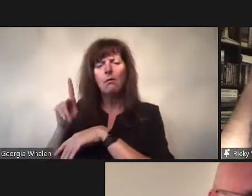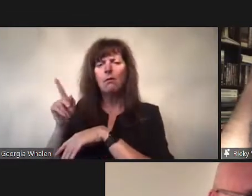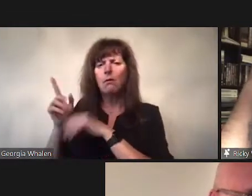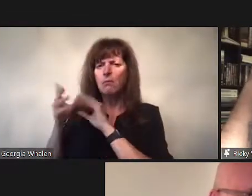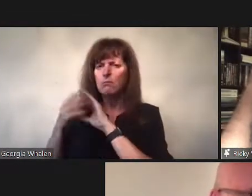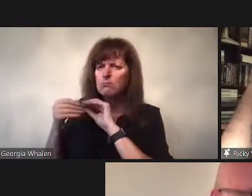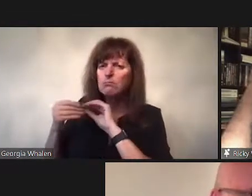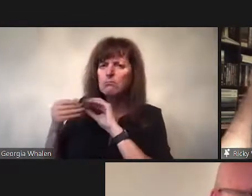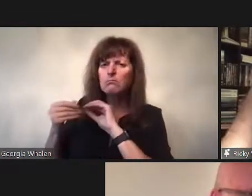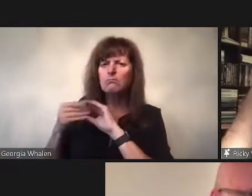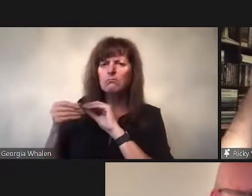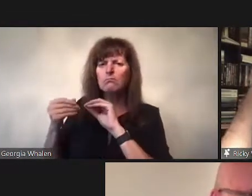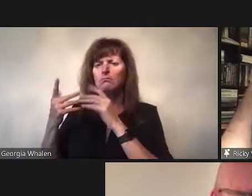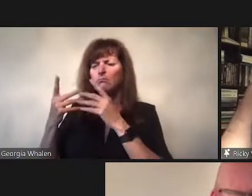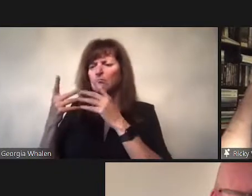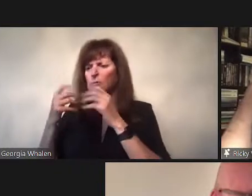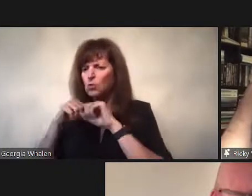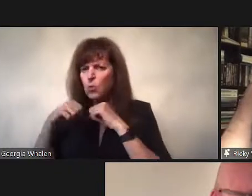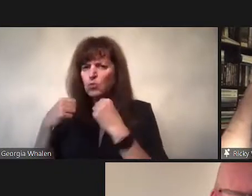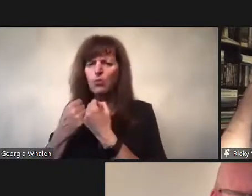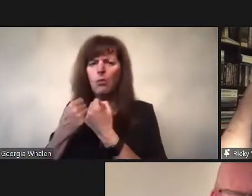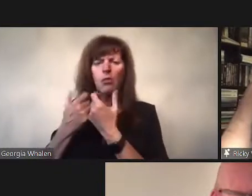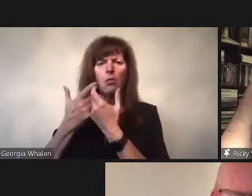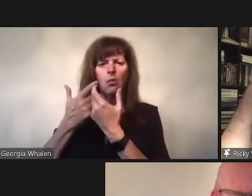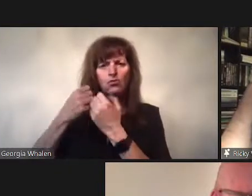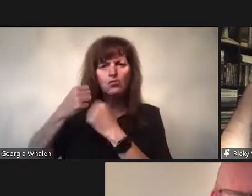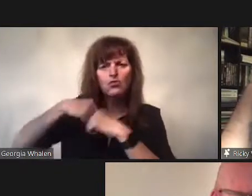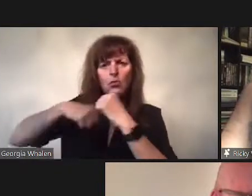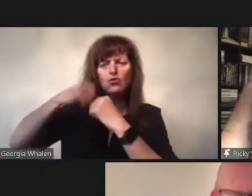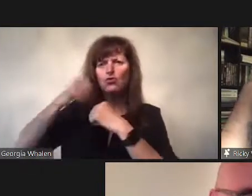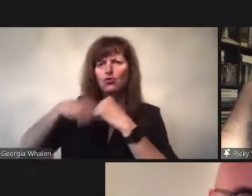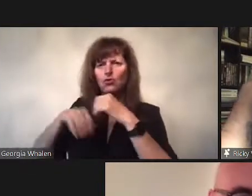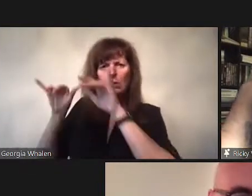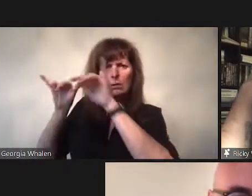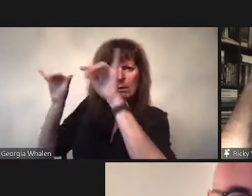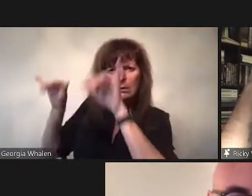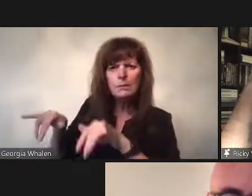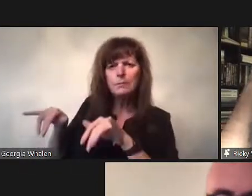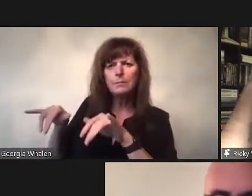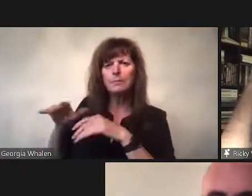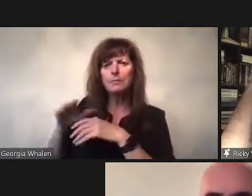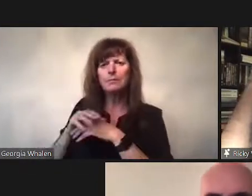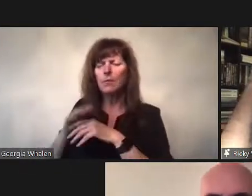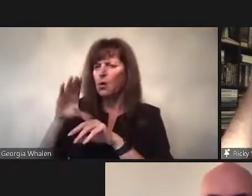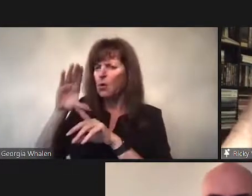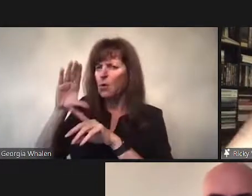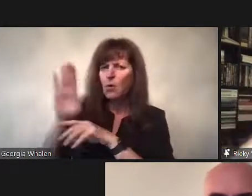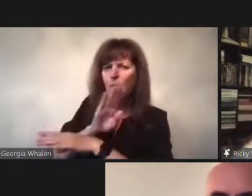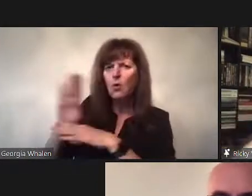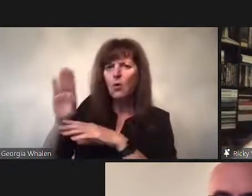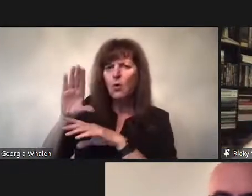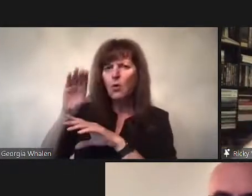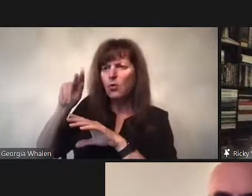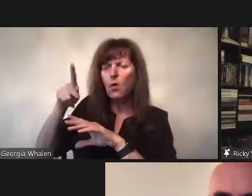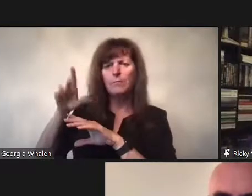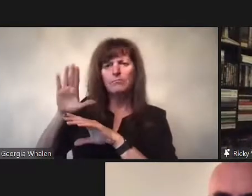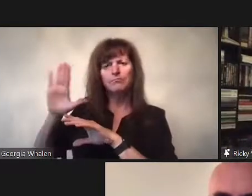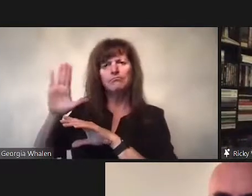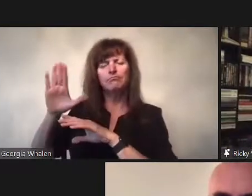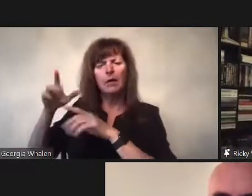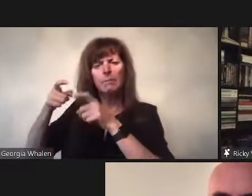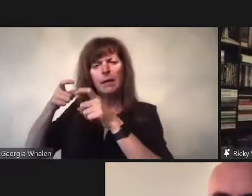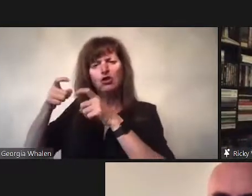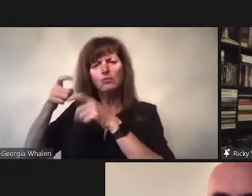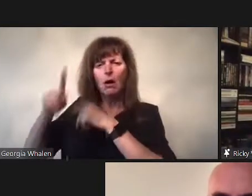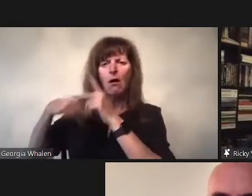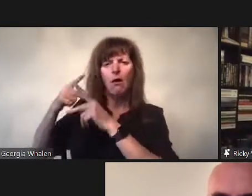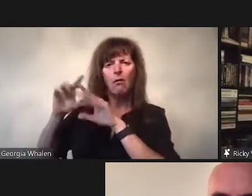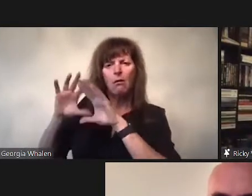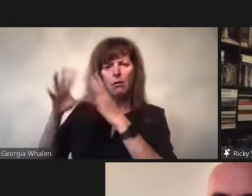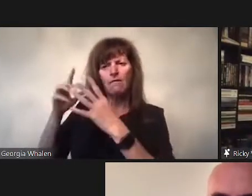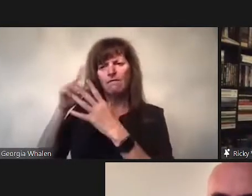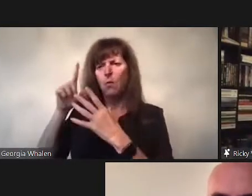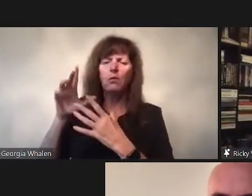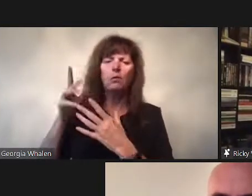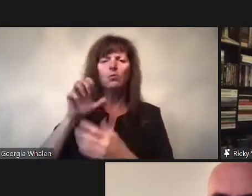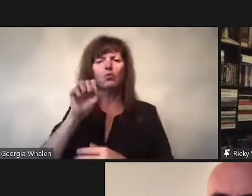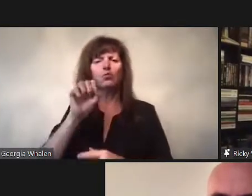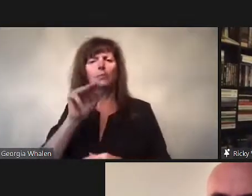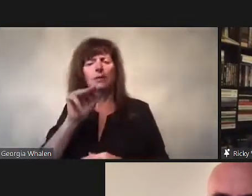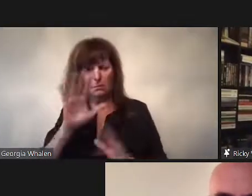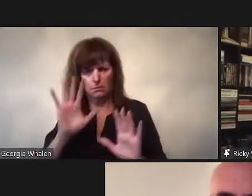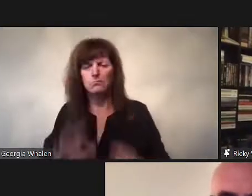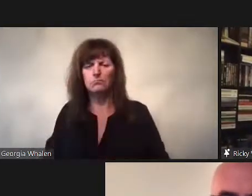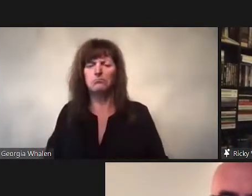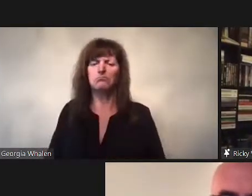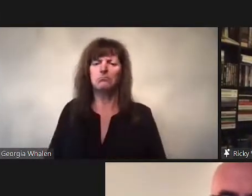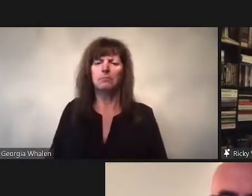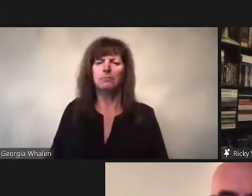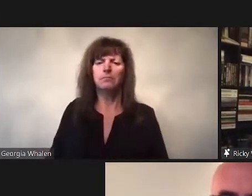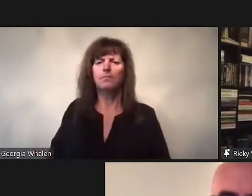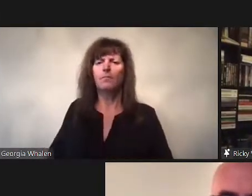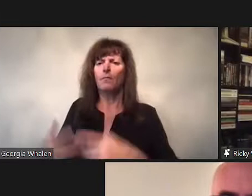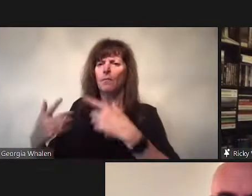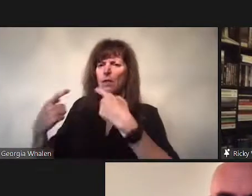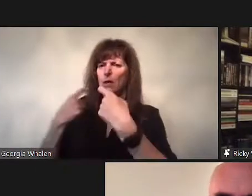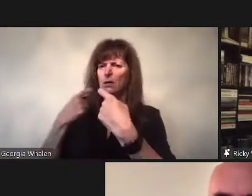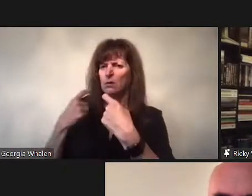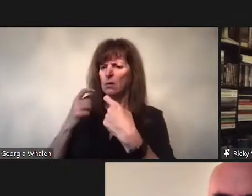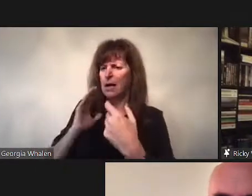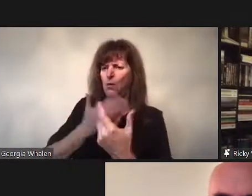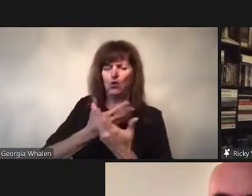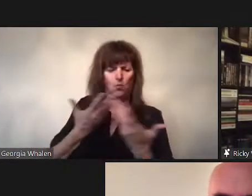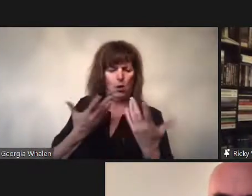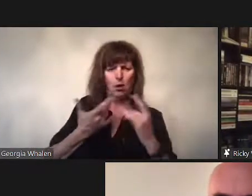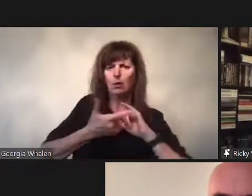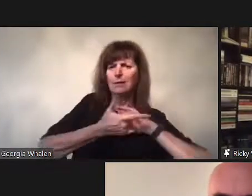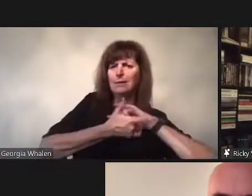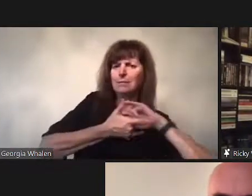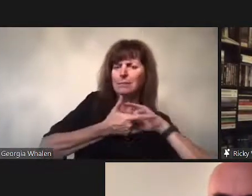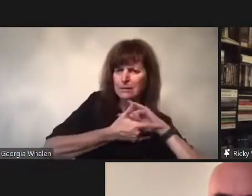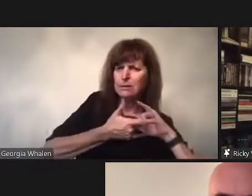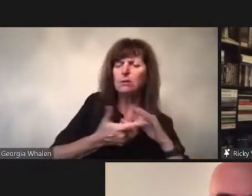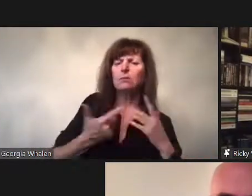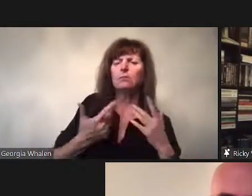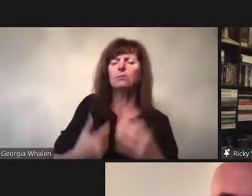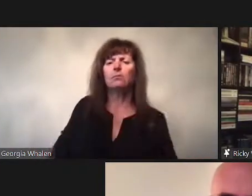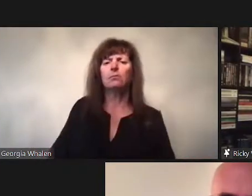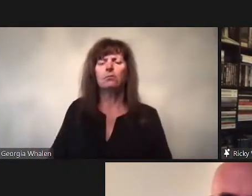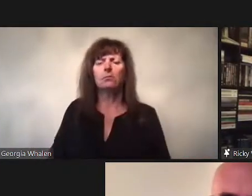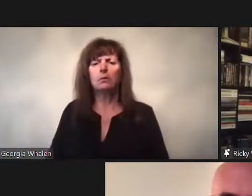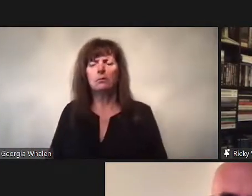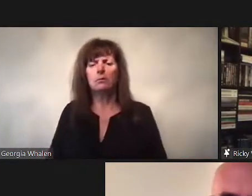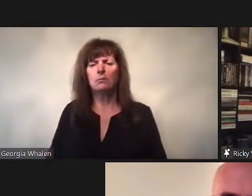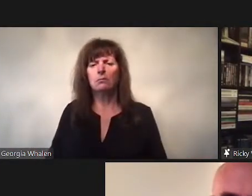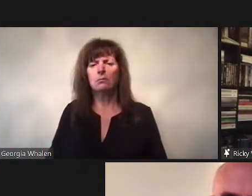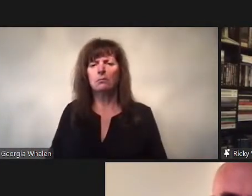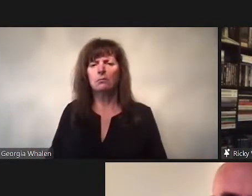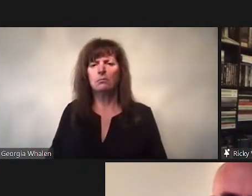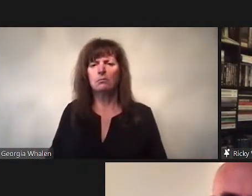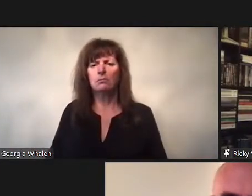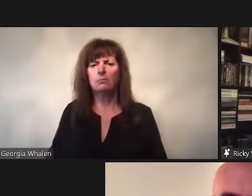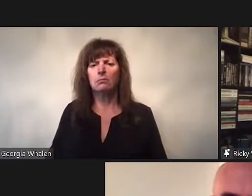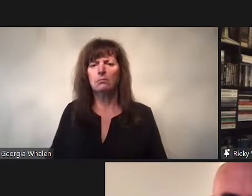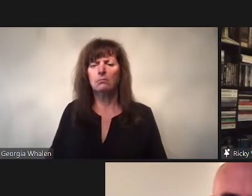I think, one of the things I found interesting in the specific context of the UK,